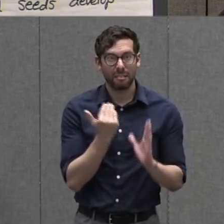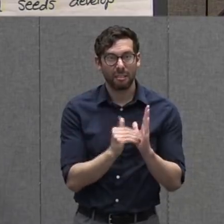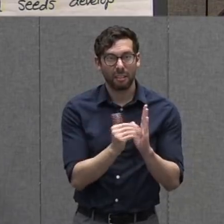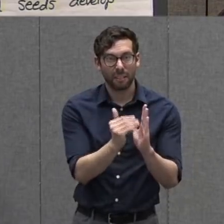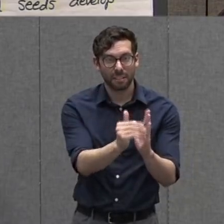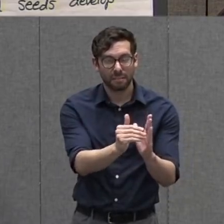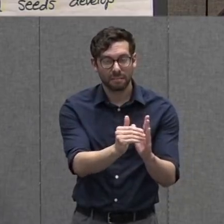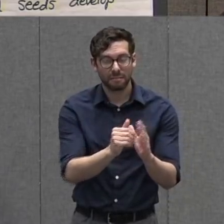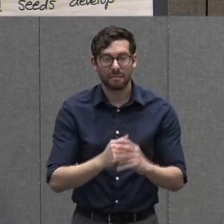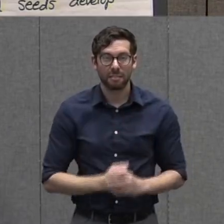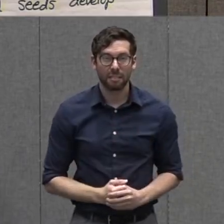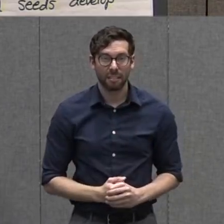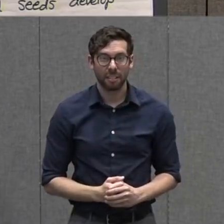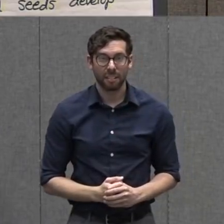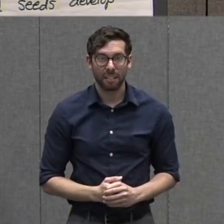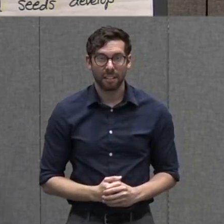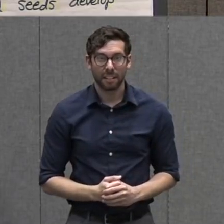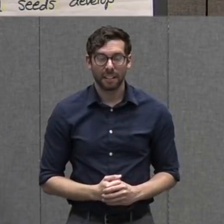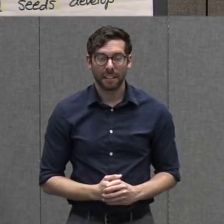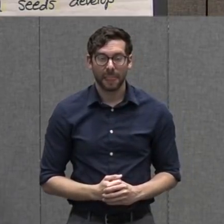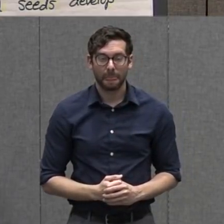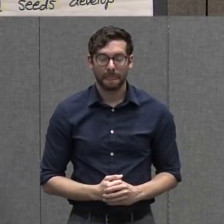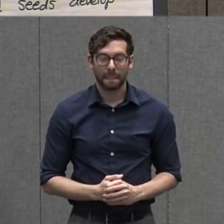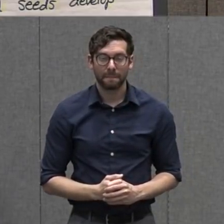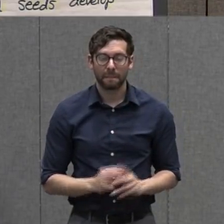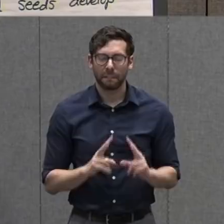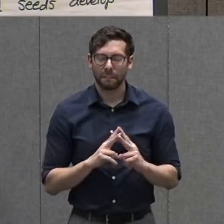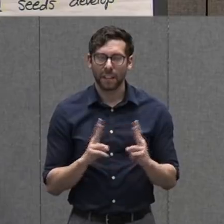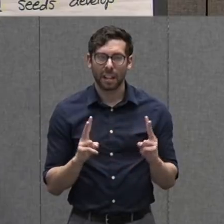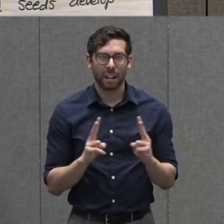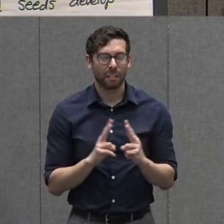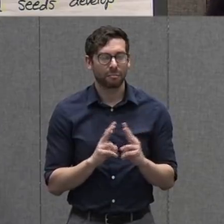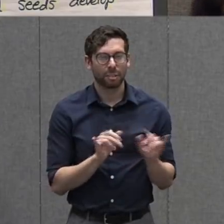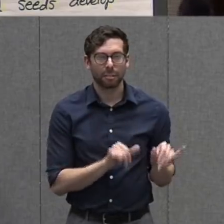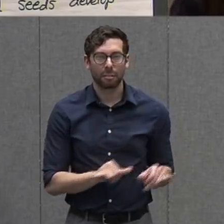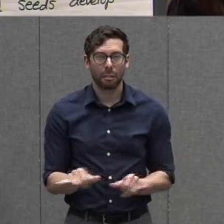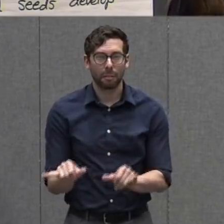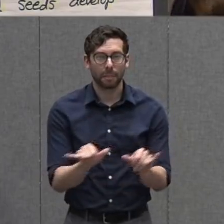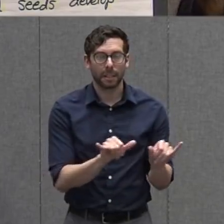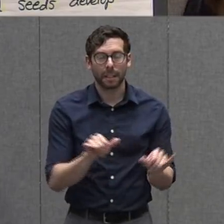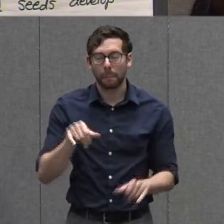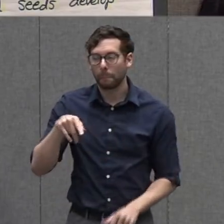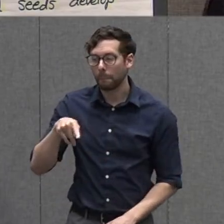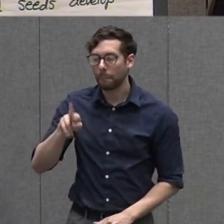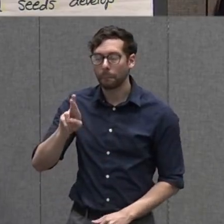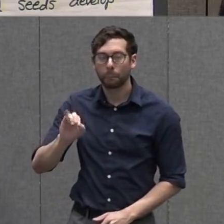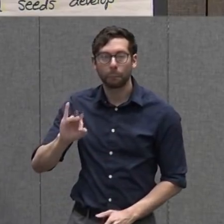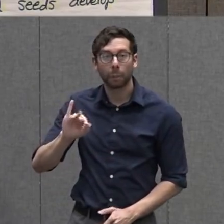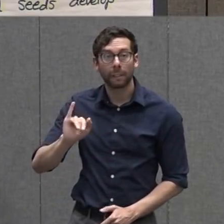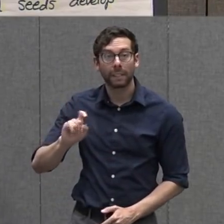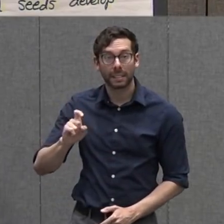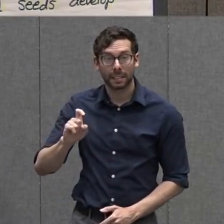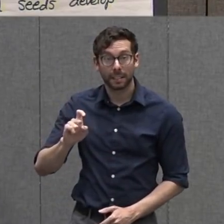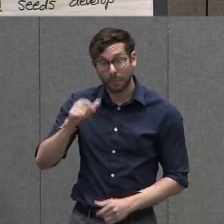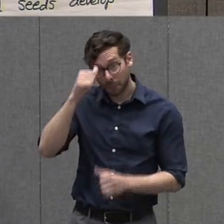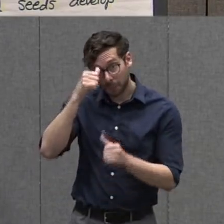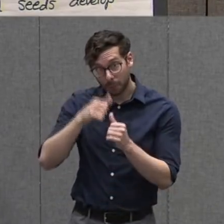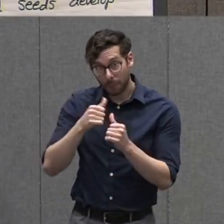That is an extremely common prefix. So prefix means the beginning.